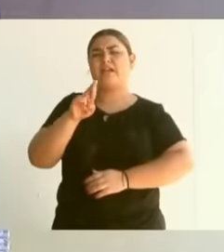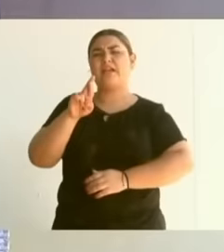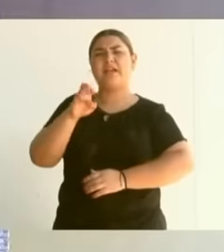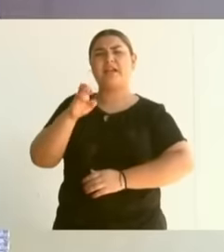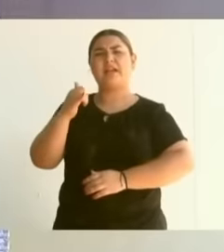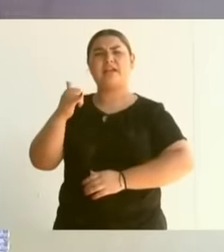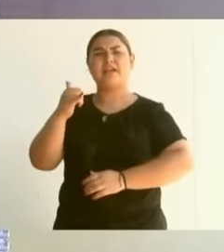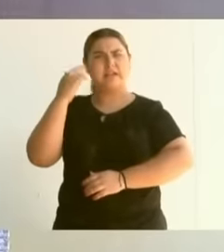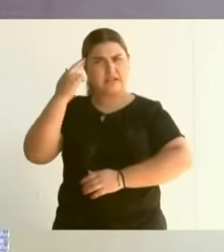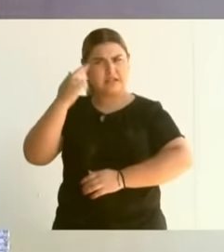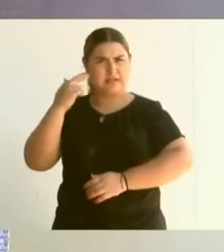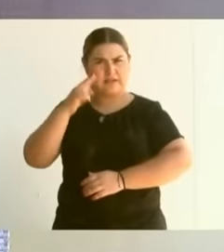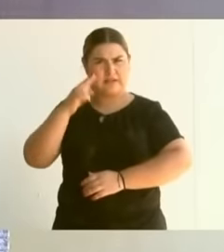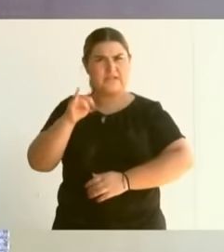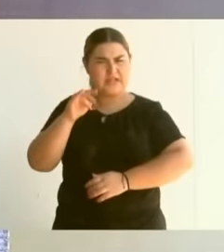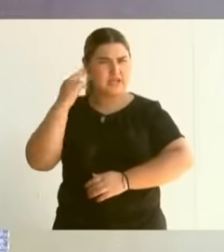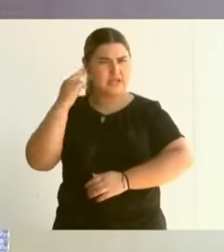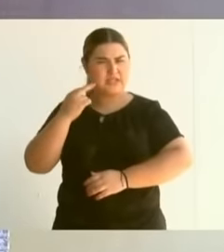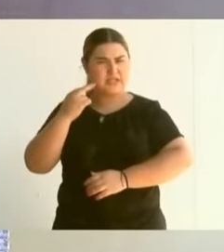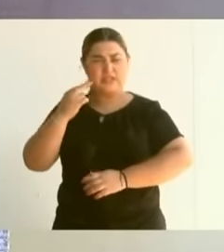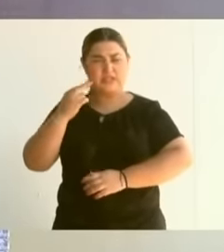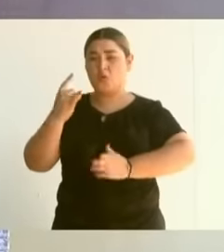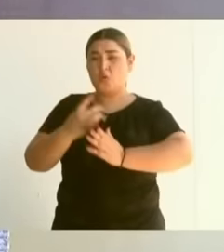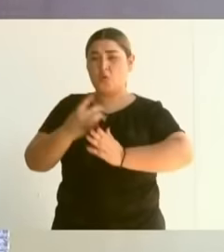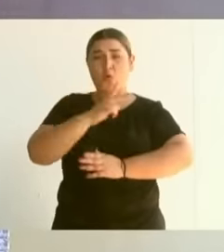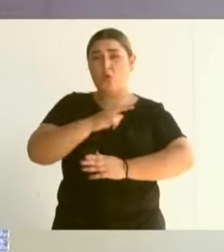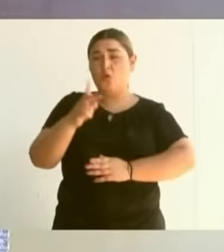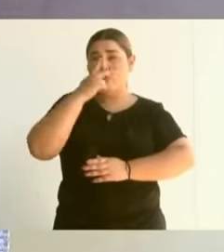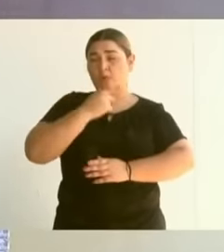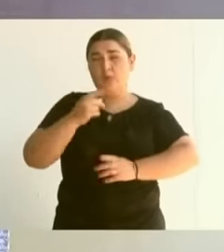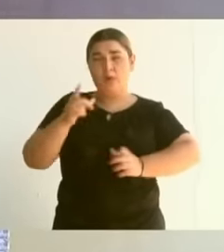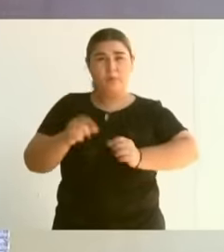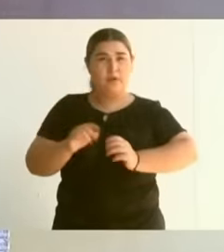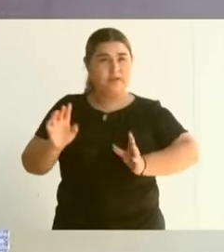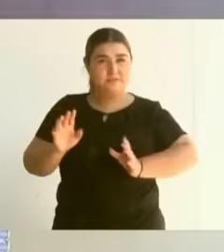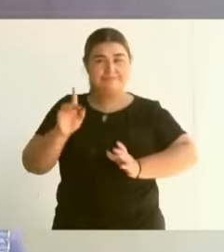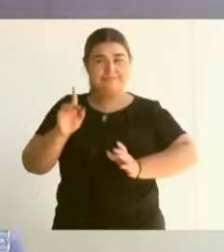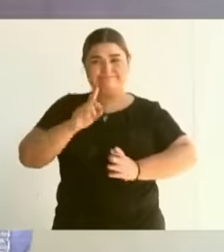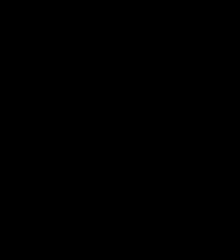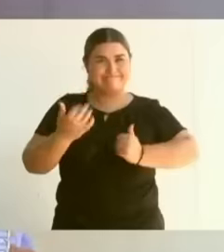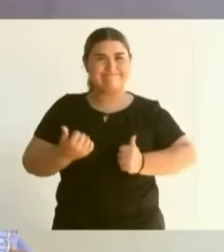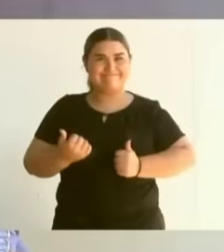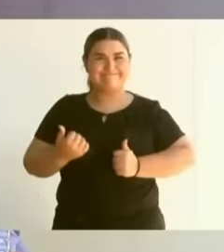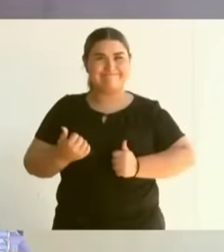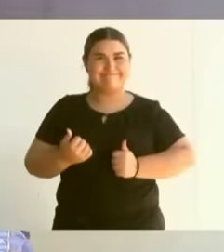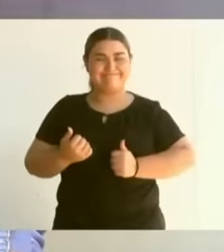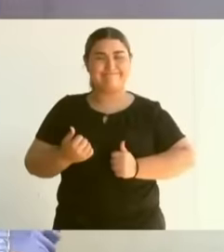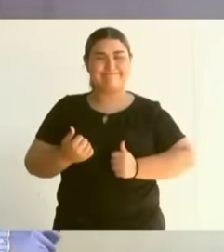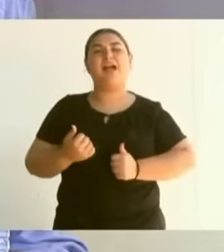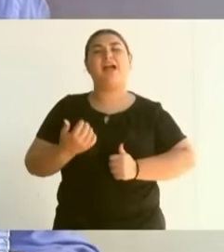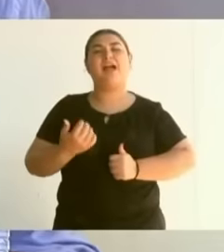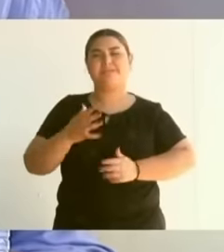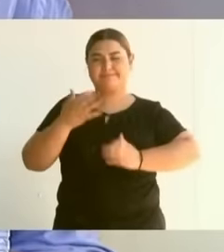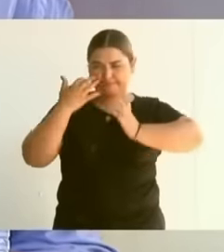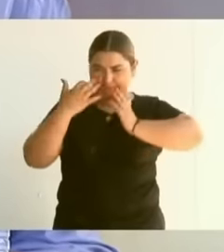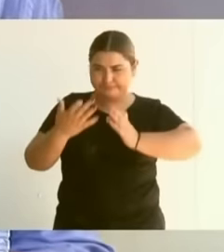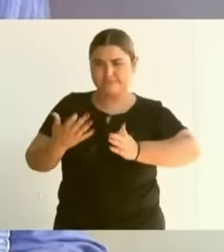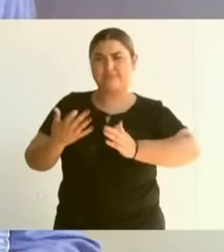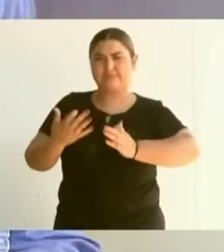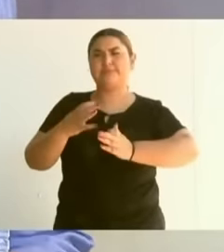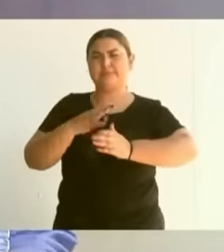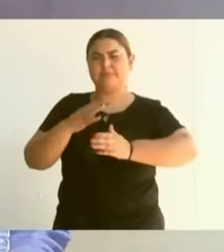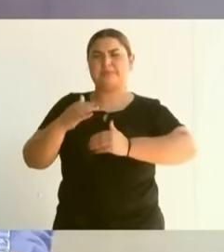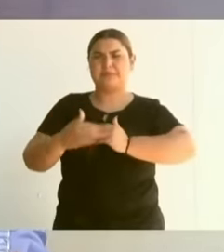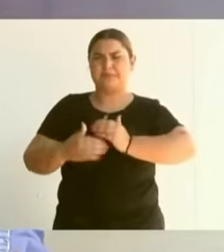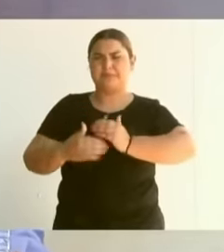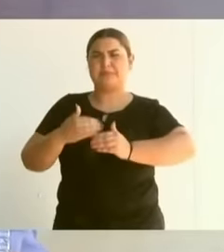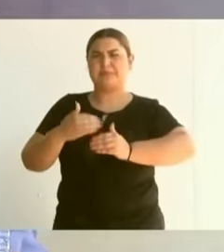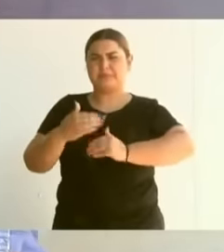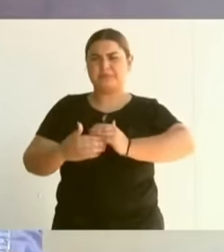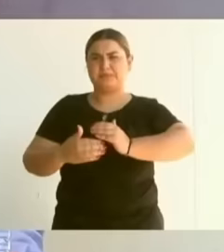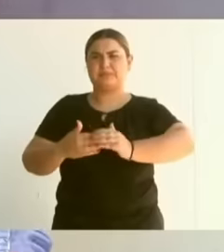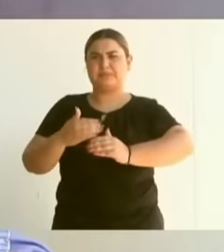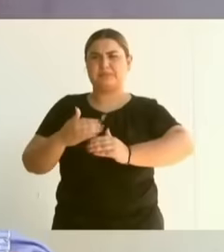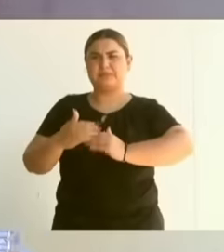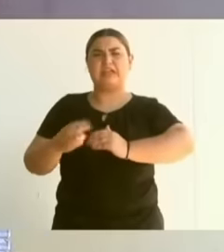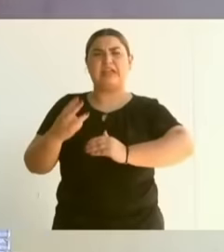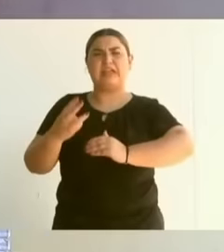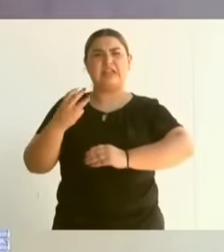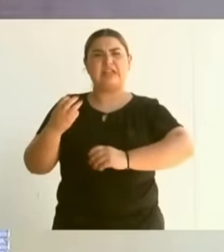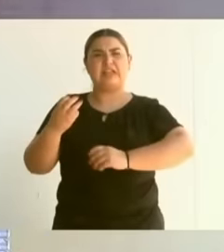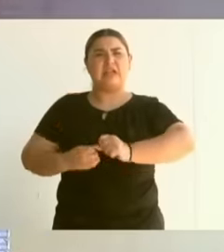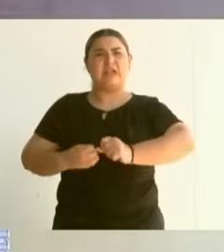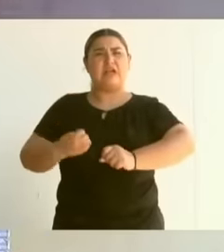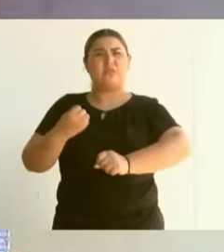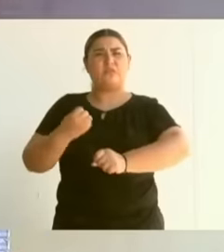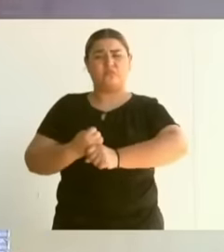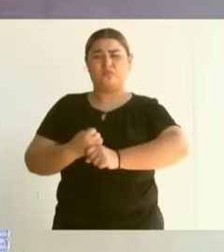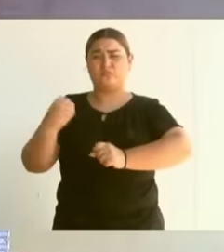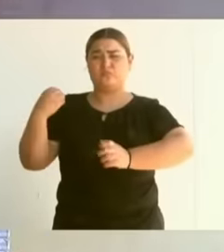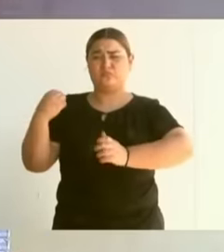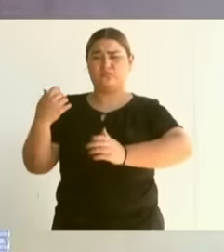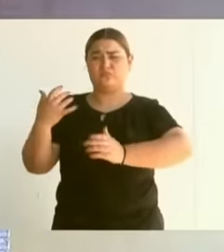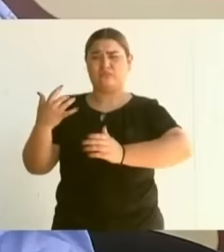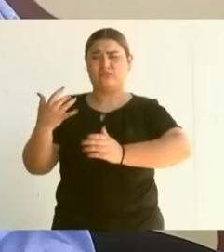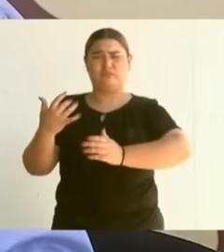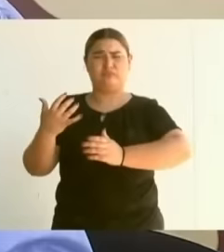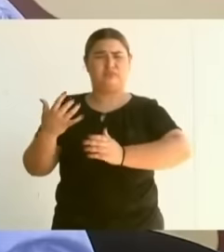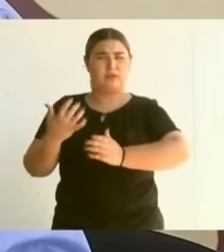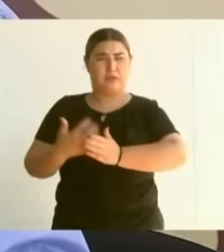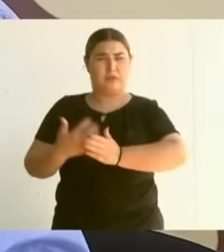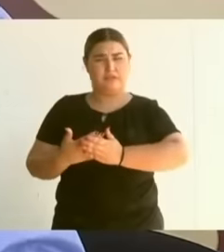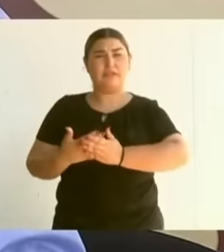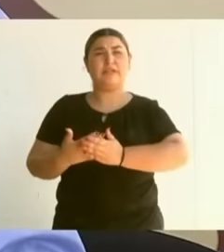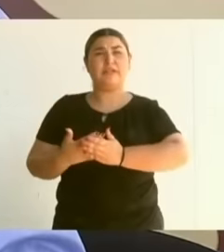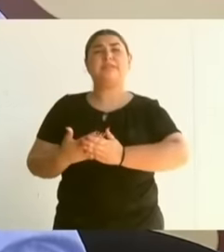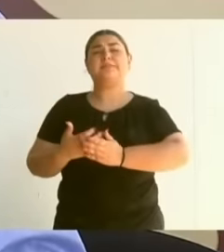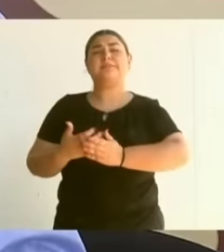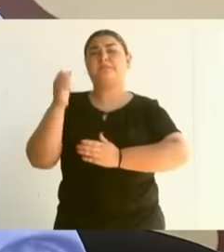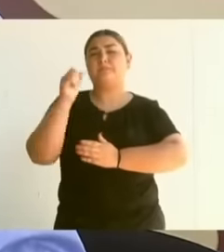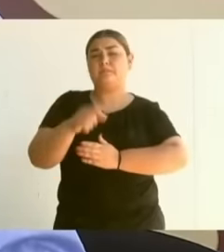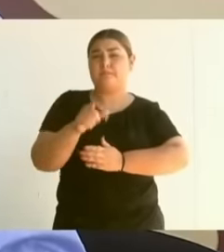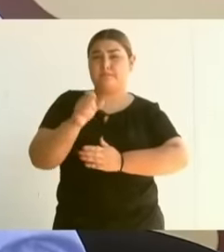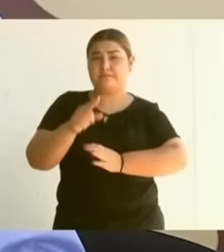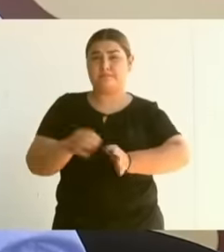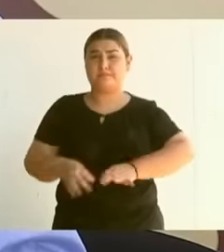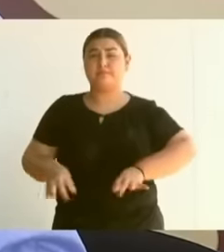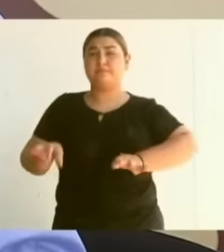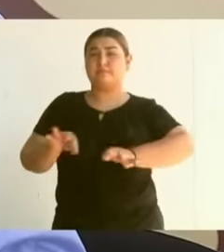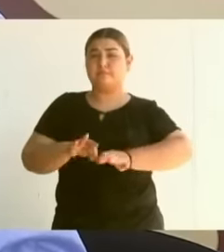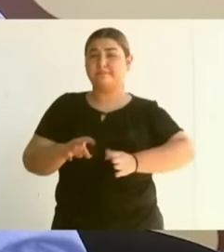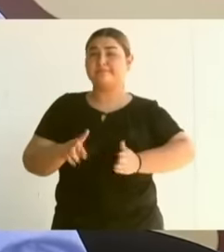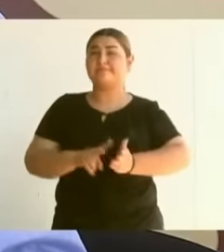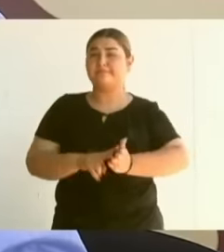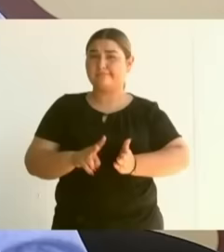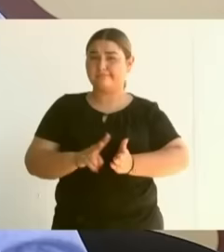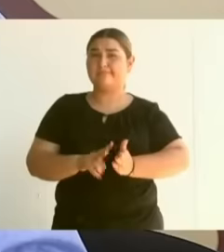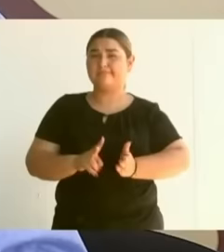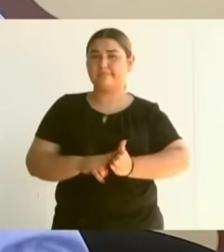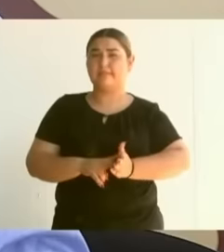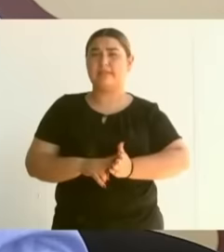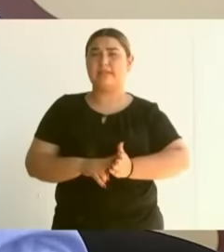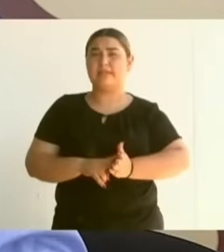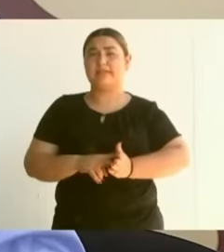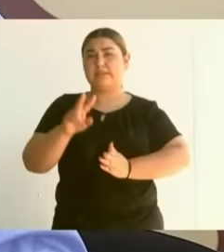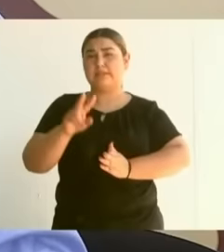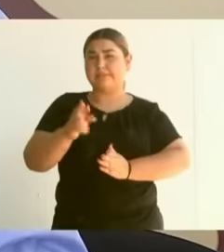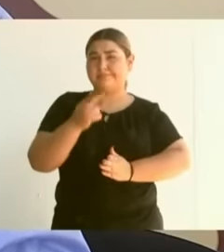and all men like that were dominated for 300 years, it is also important to remember that